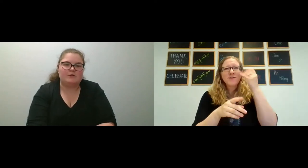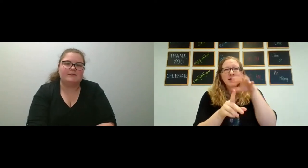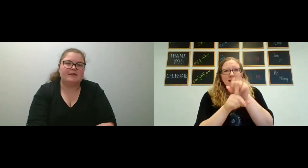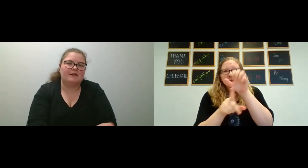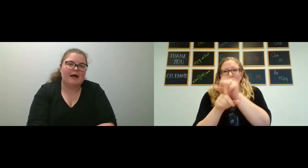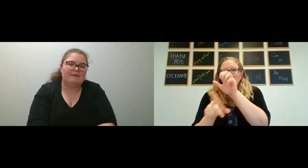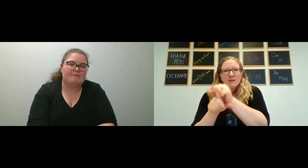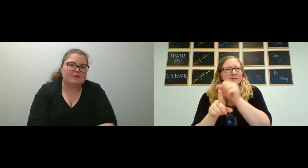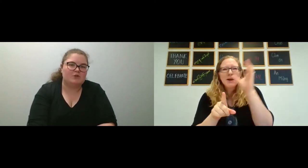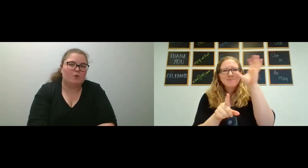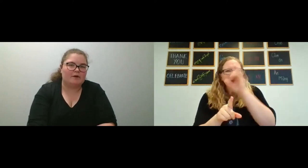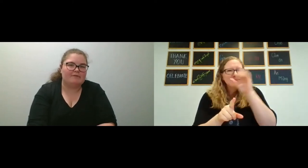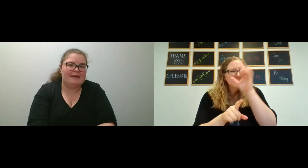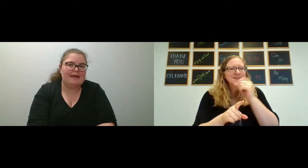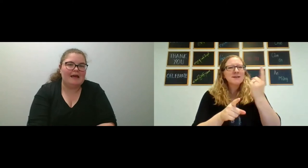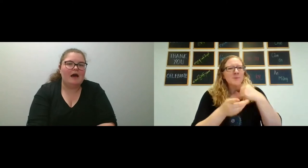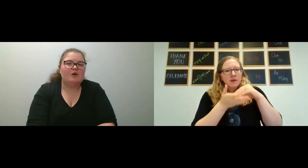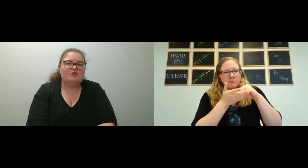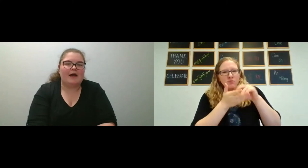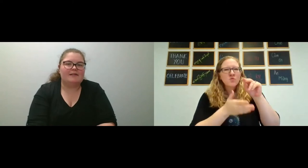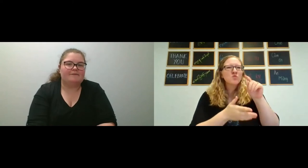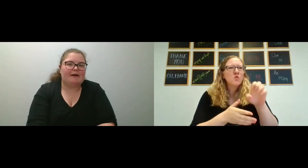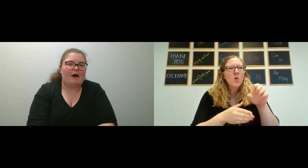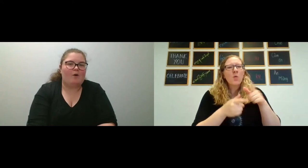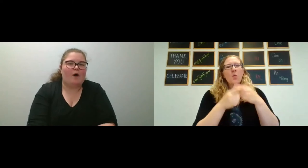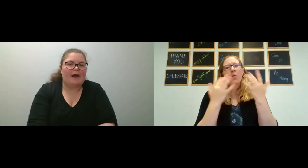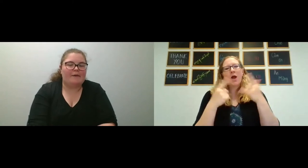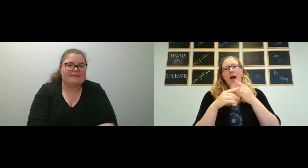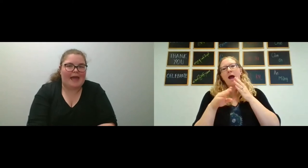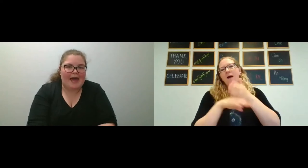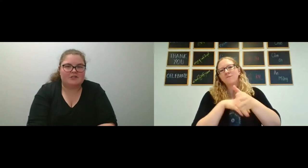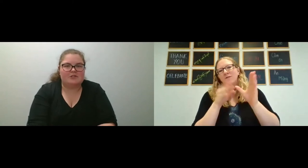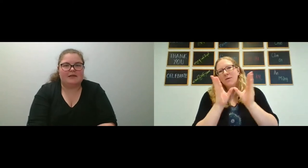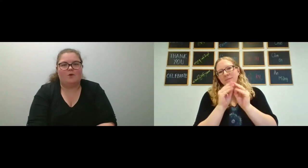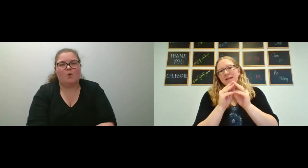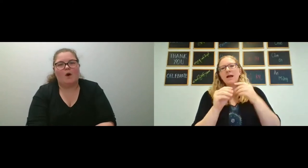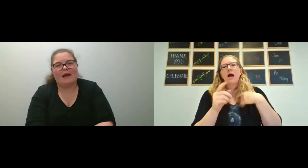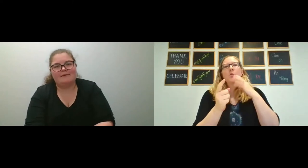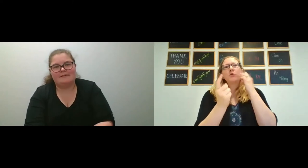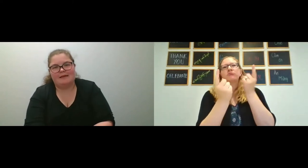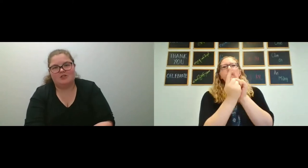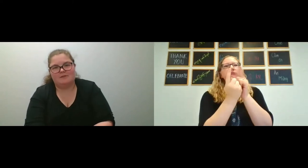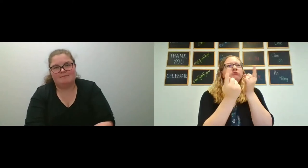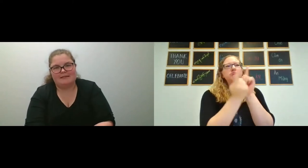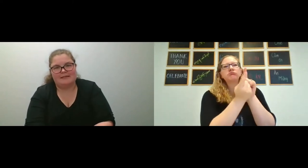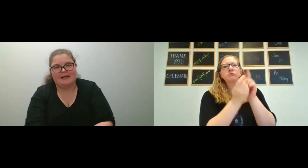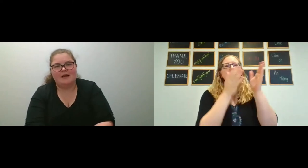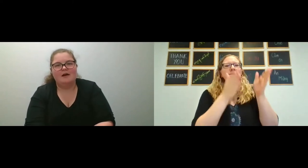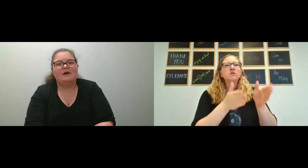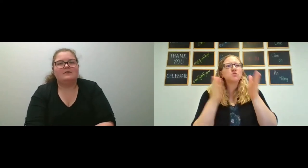which was a lot of mental work for me trying to figure out what I was catching, what I was missing.